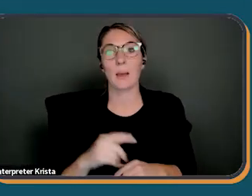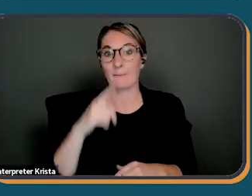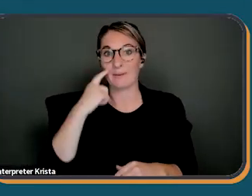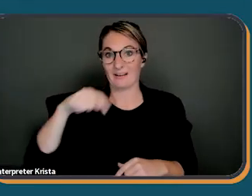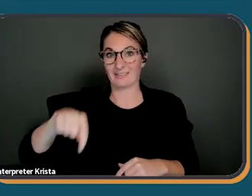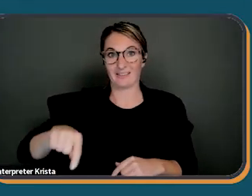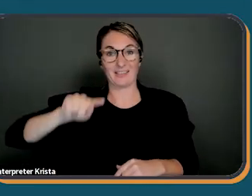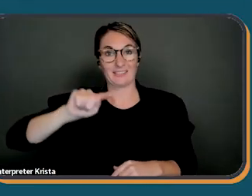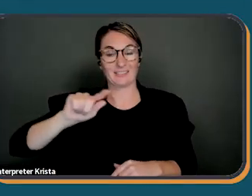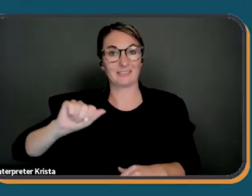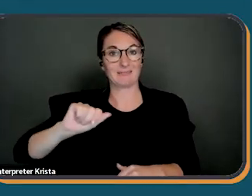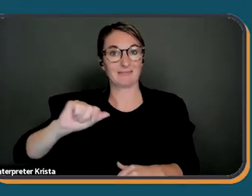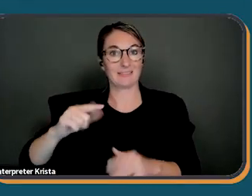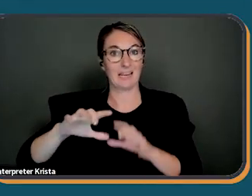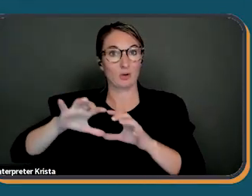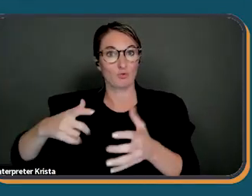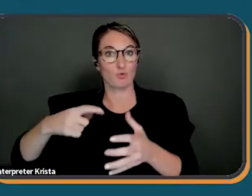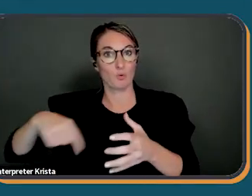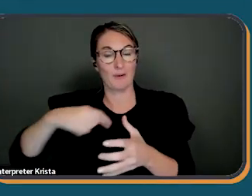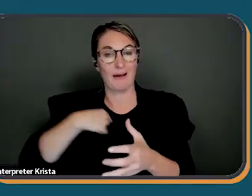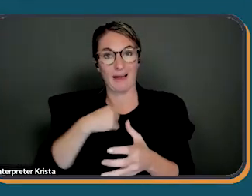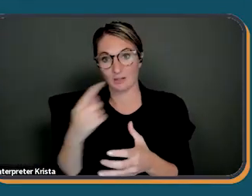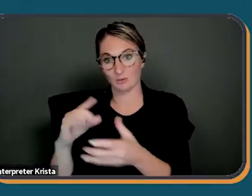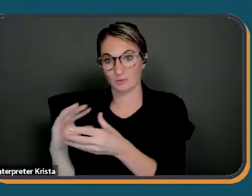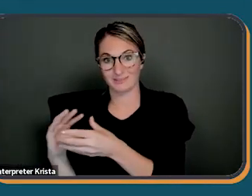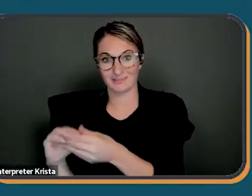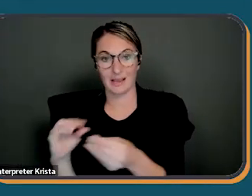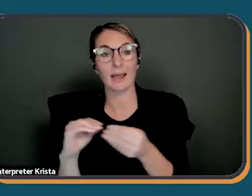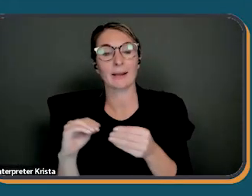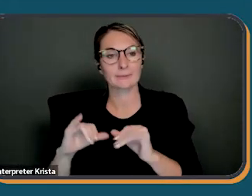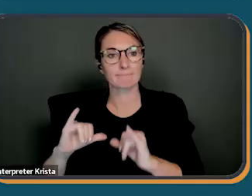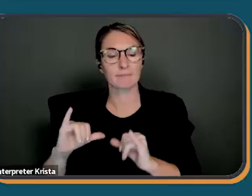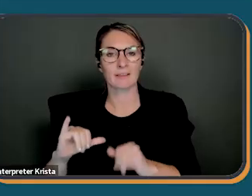that they should have a conversation with my doctor